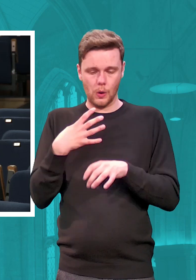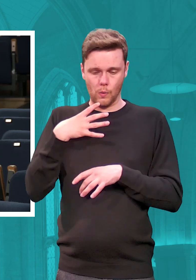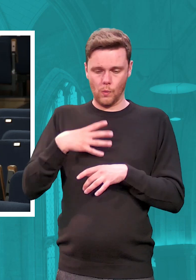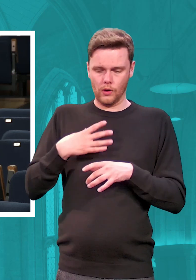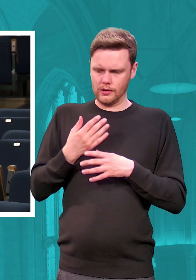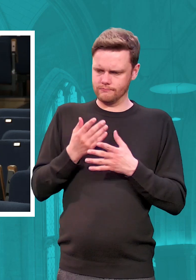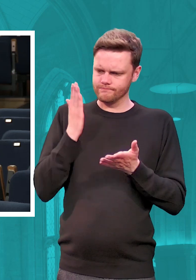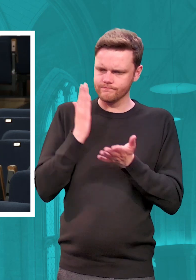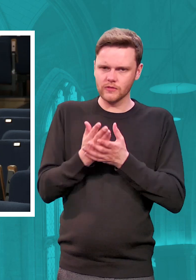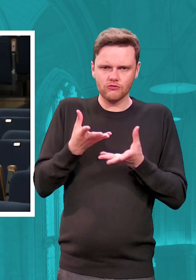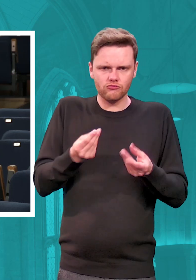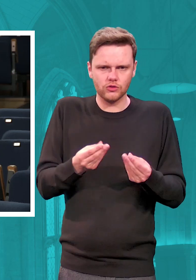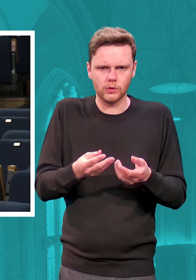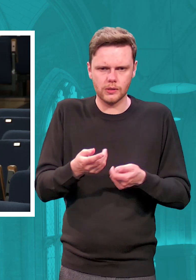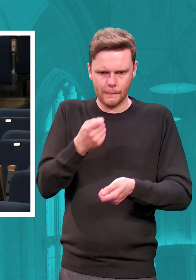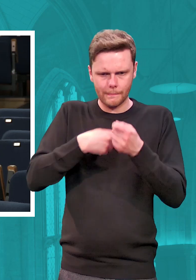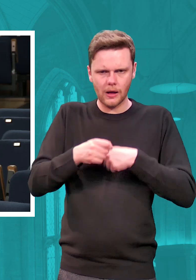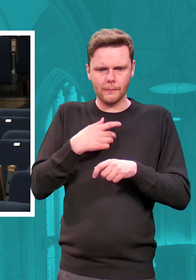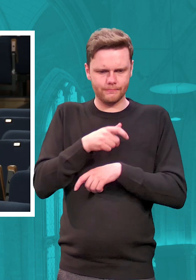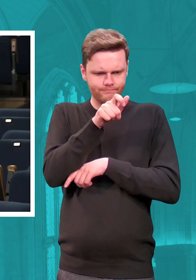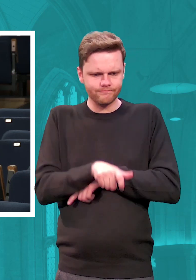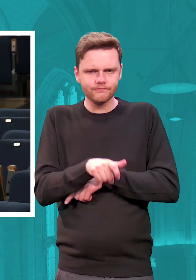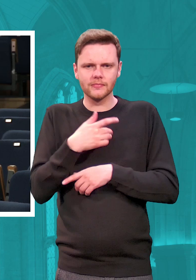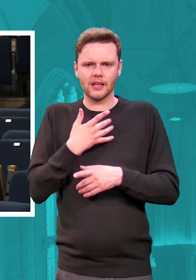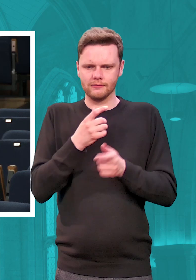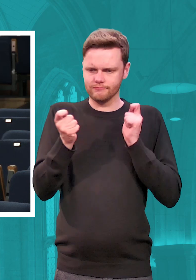to become the agent who can redesign the church for mission.